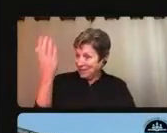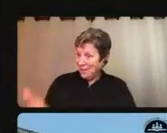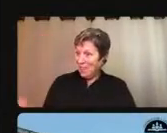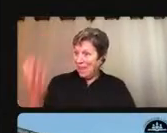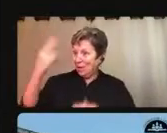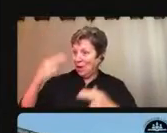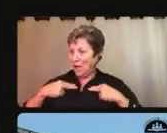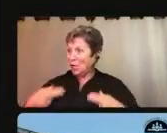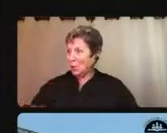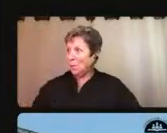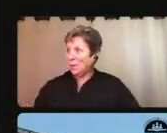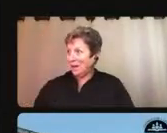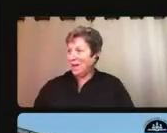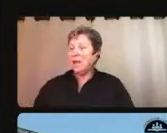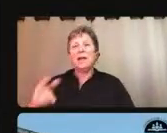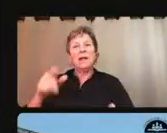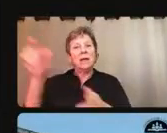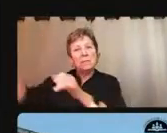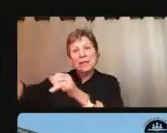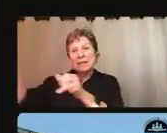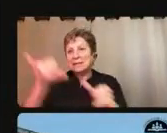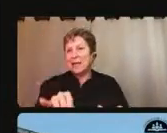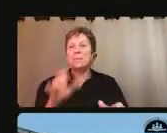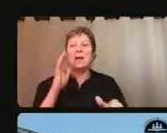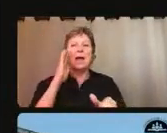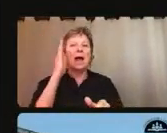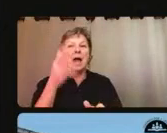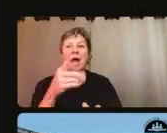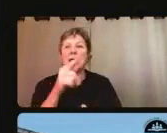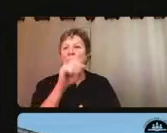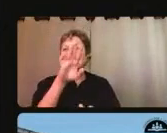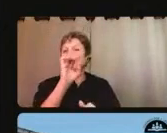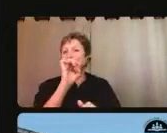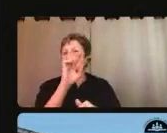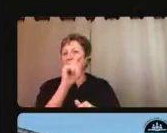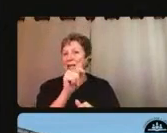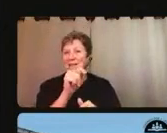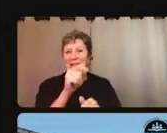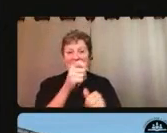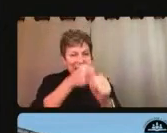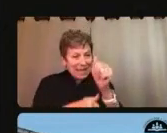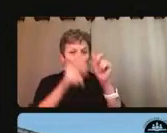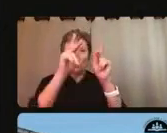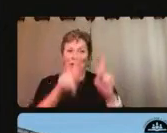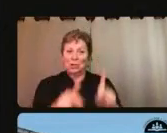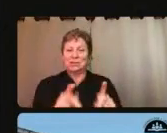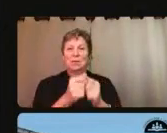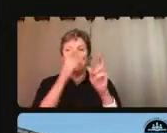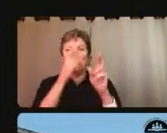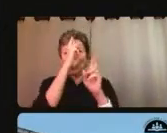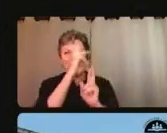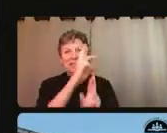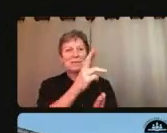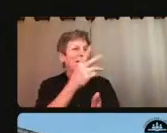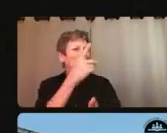MY GOAL IS TO TREAT THEM WITH RESPECT SIMPLY BECAUSE THEY'RE